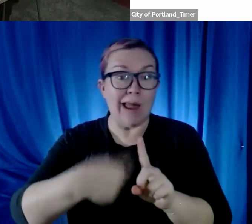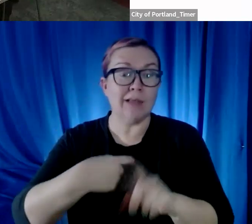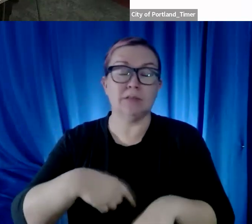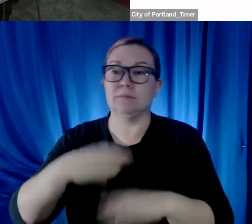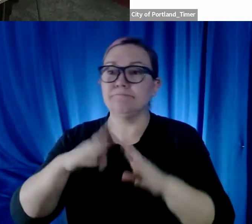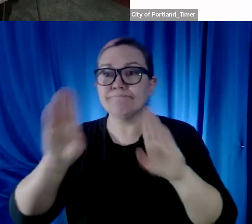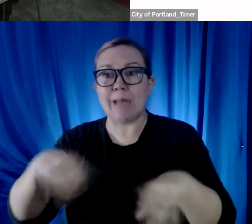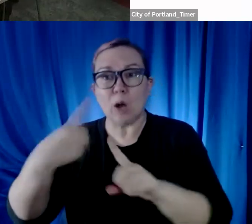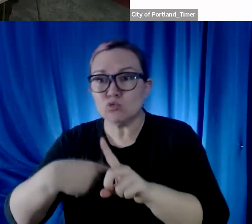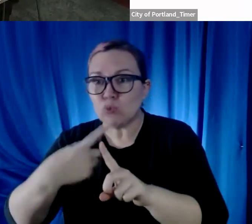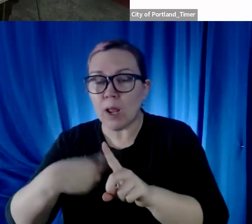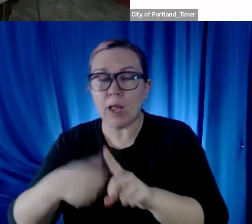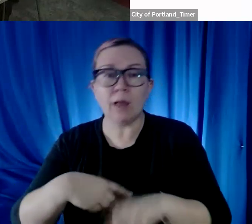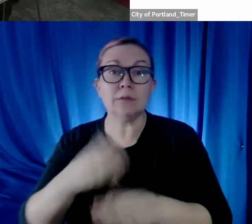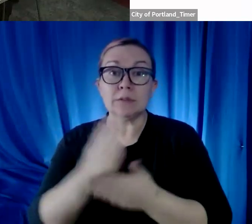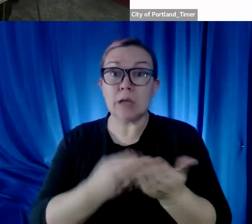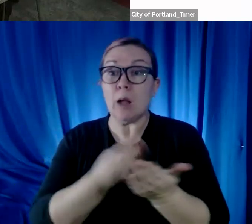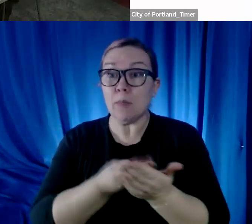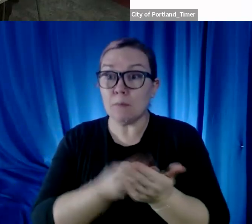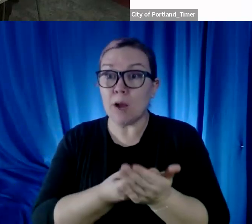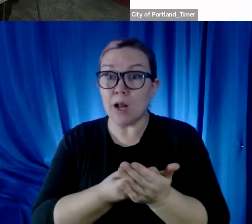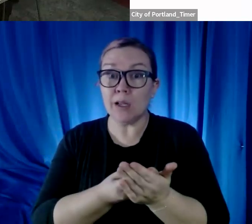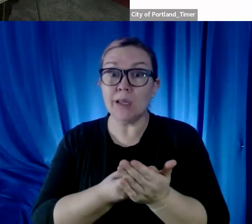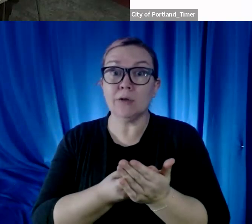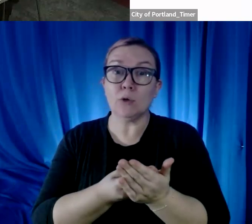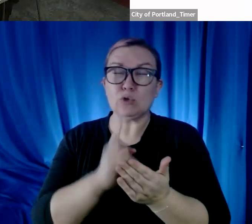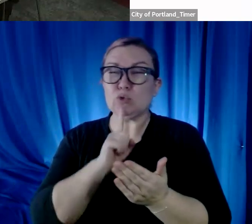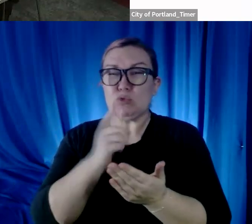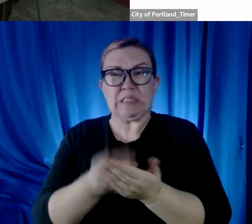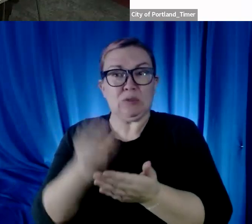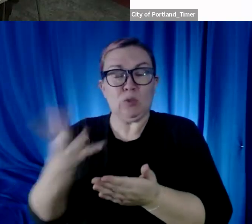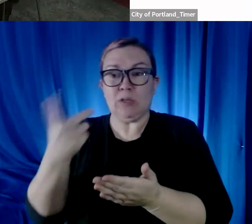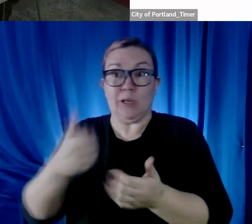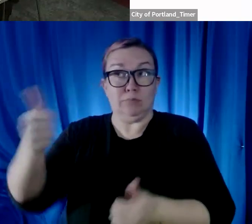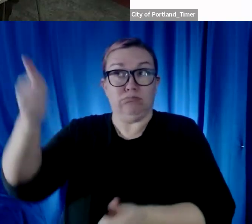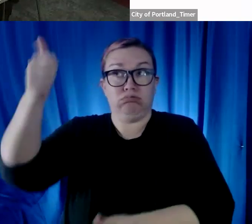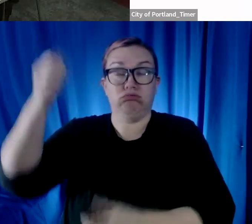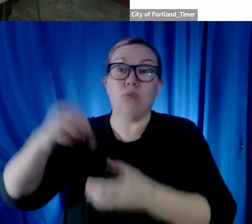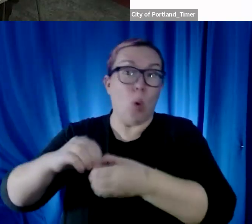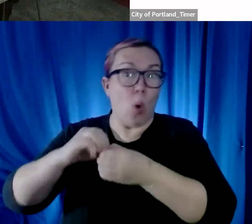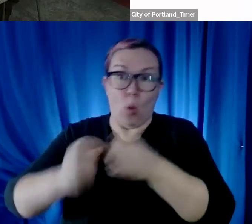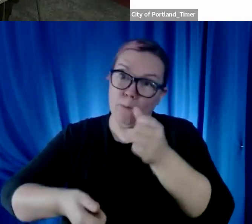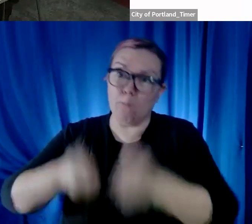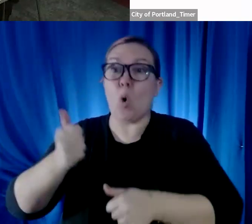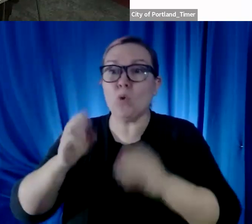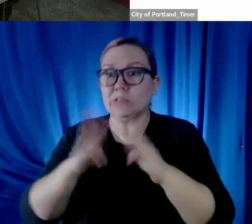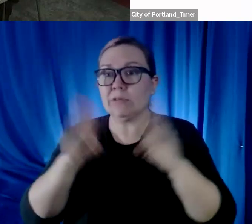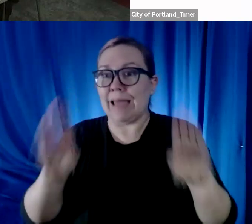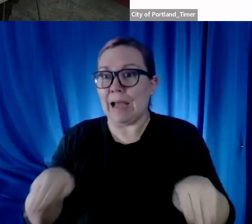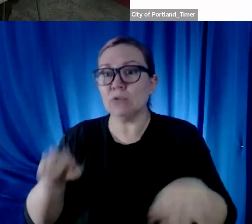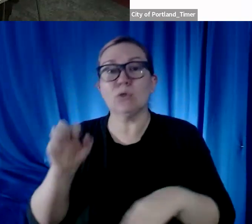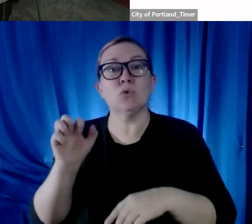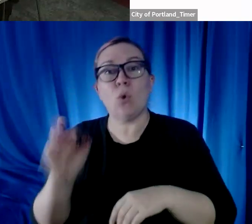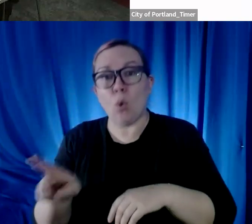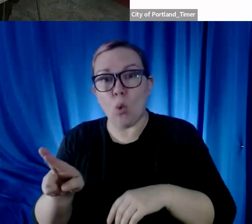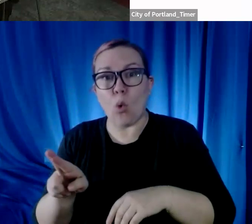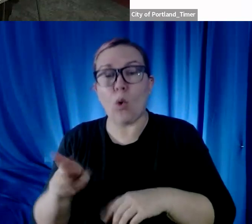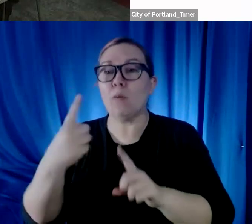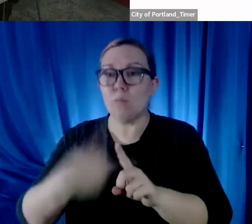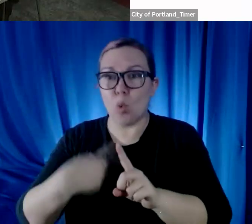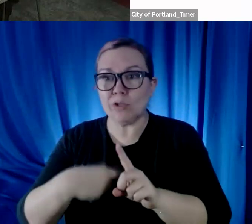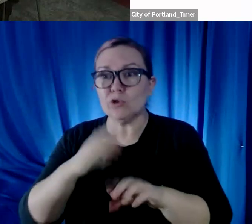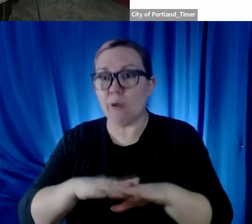Some of that money goes to the super wealthy because the super wealthy own most of the houses or the mortgages on those houses.